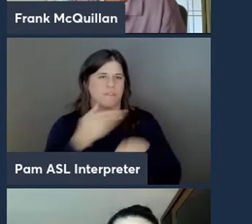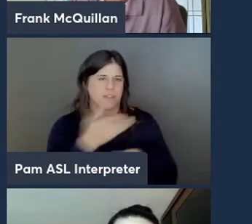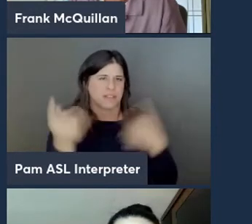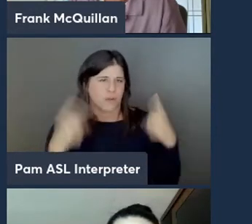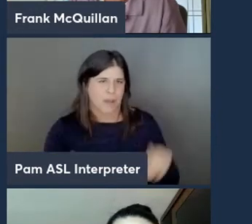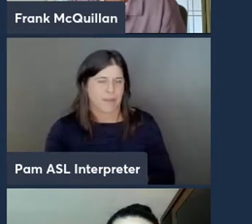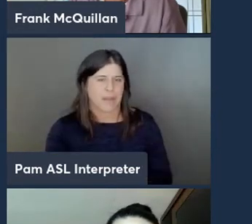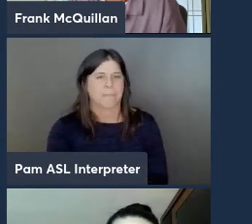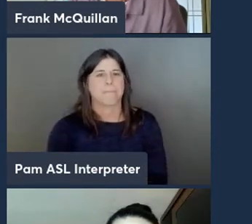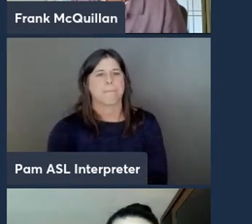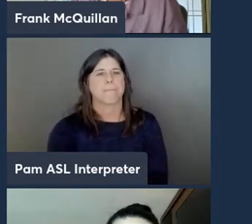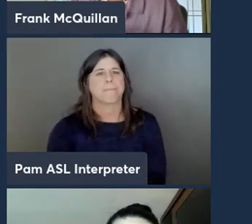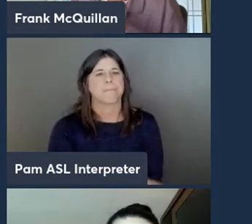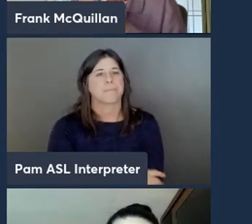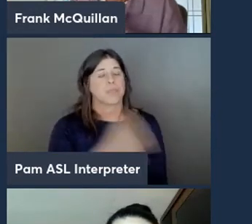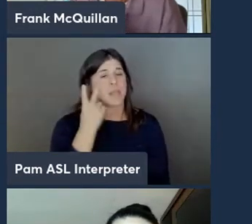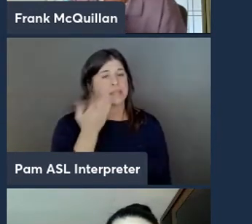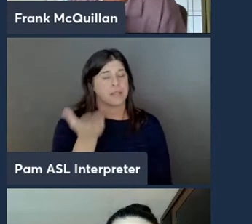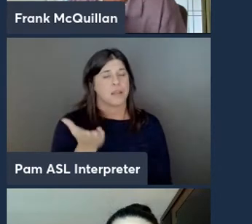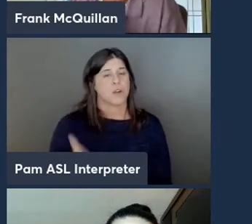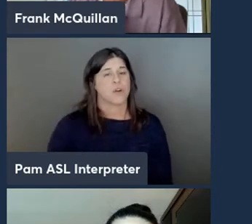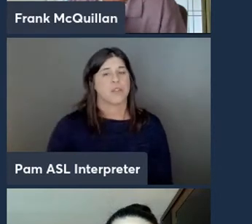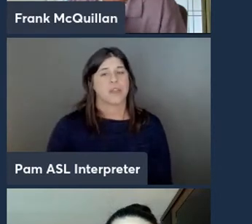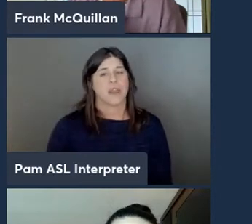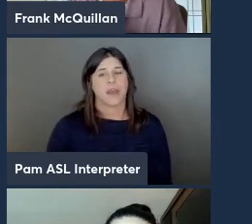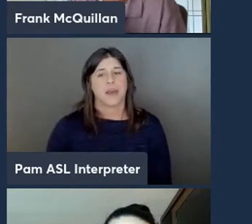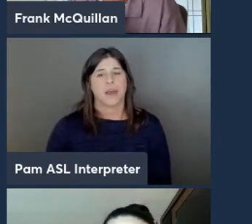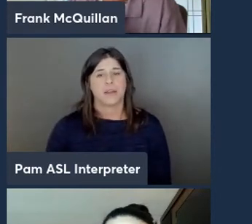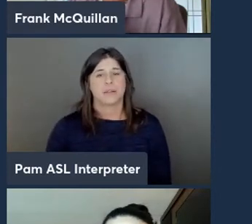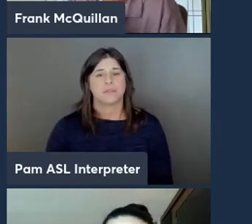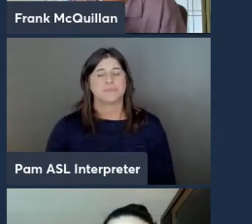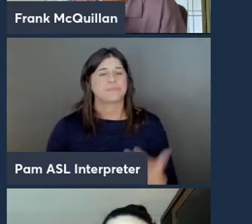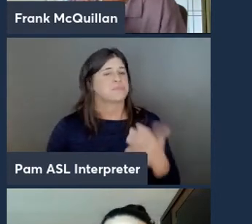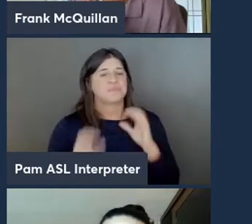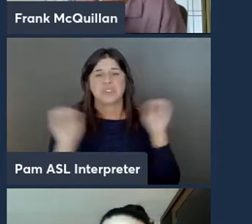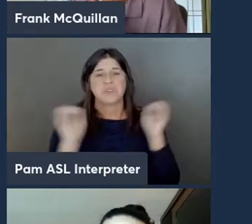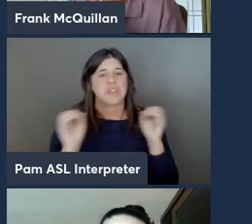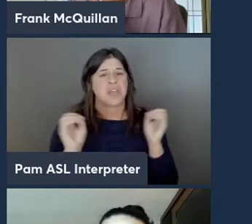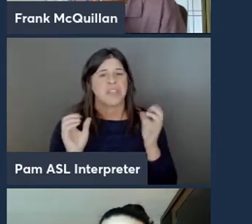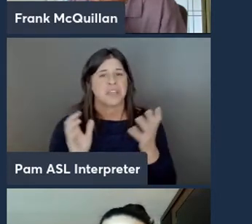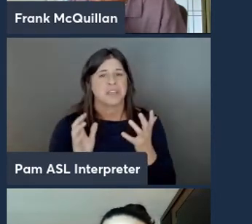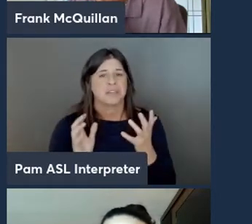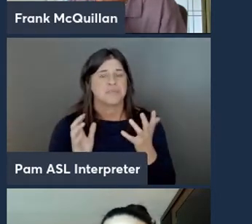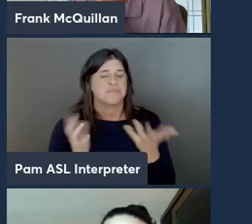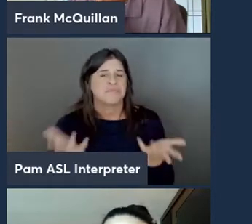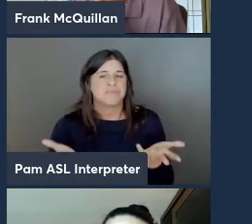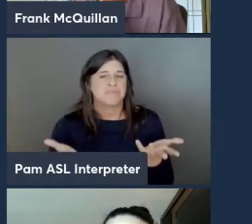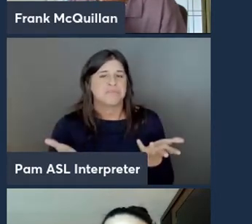So I can see here that there is nothing there's still no promo banner.